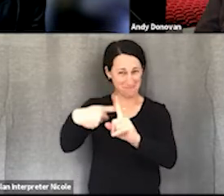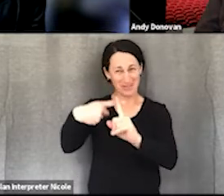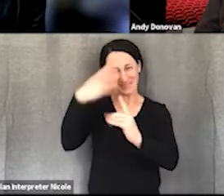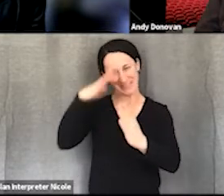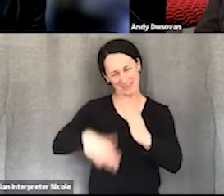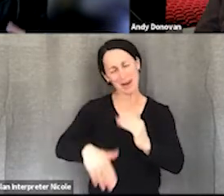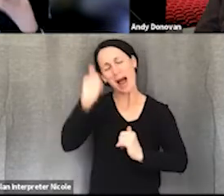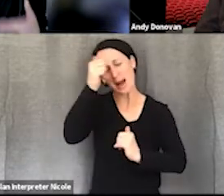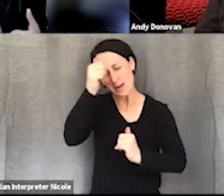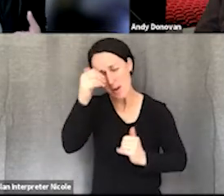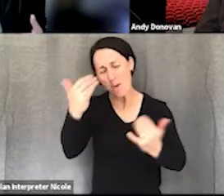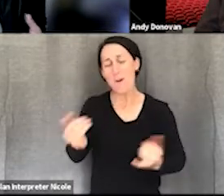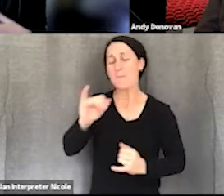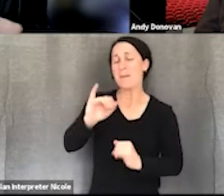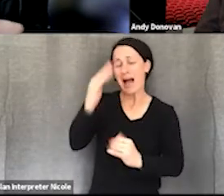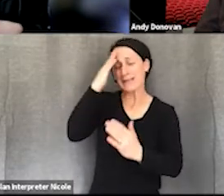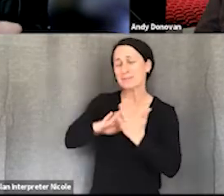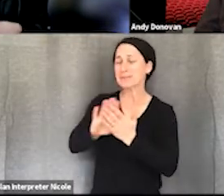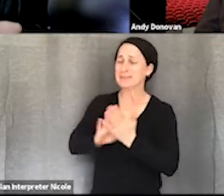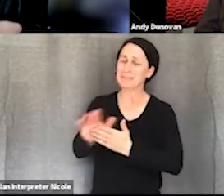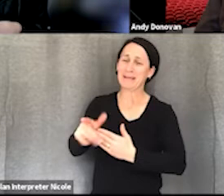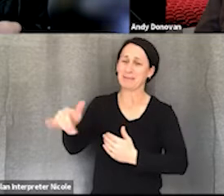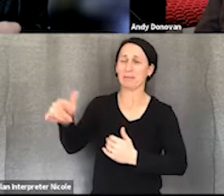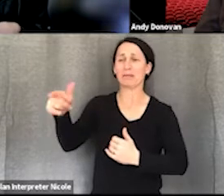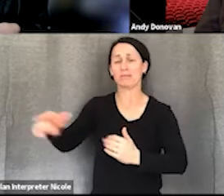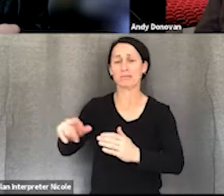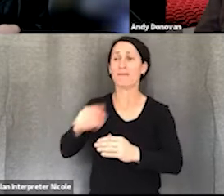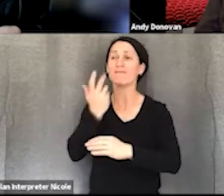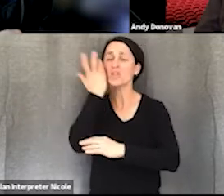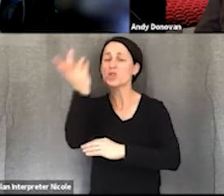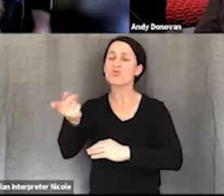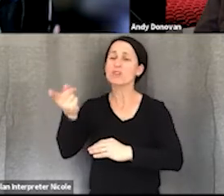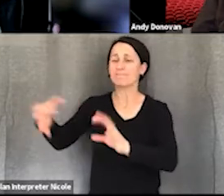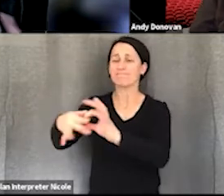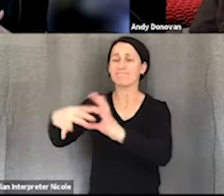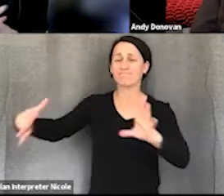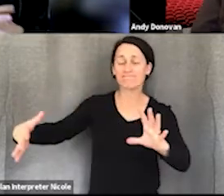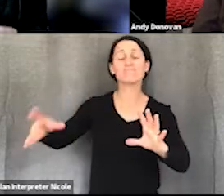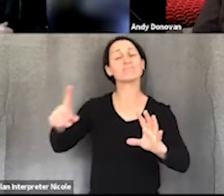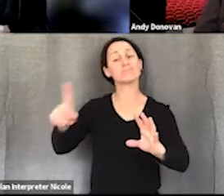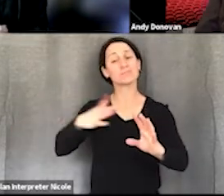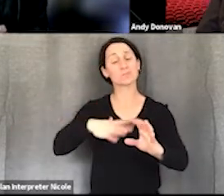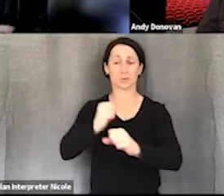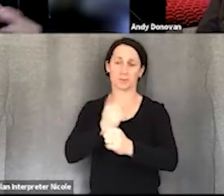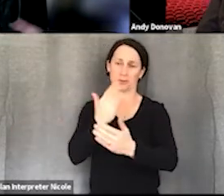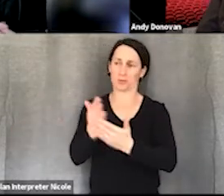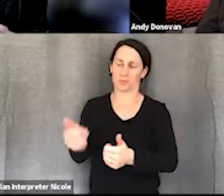experience can affect customer relationships long term and so conversely positive experiences